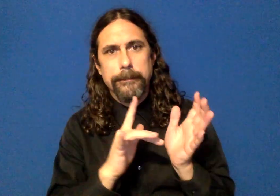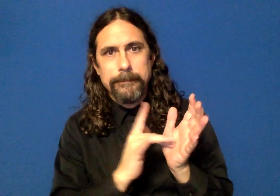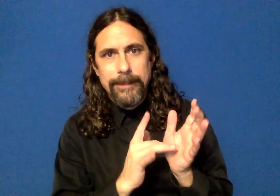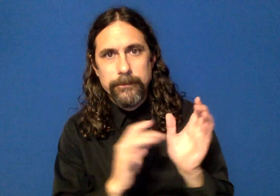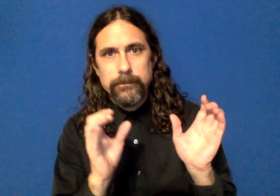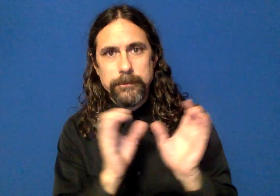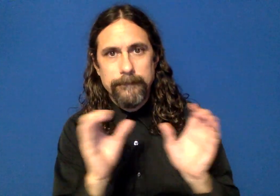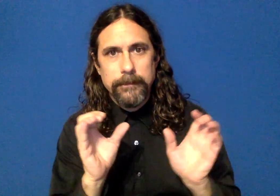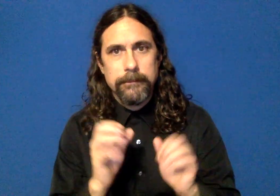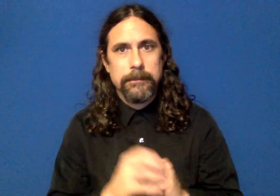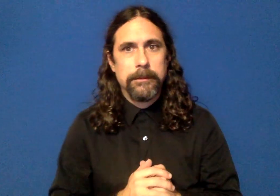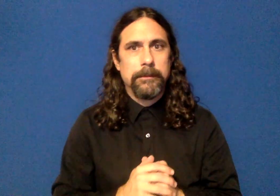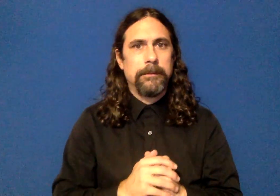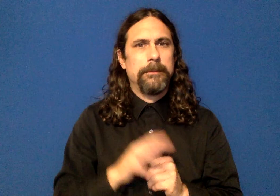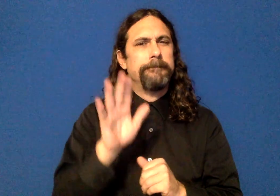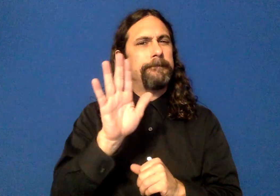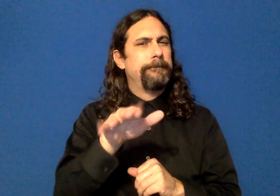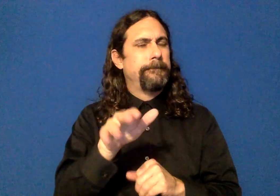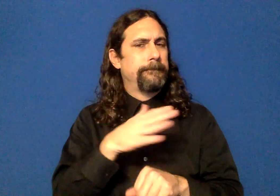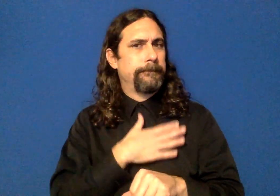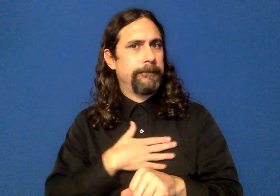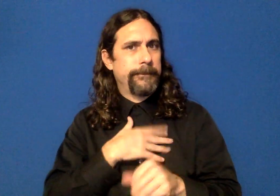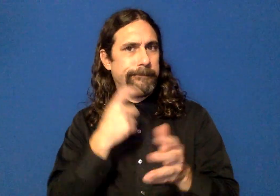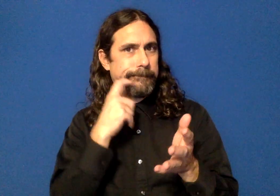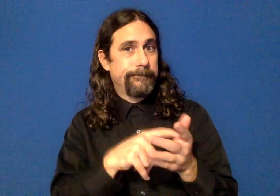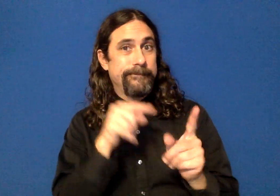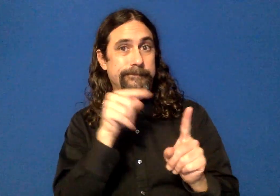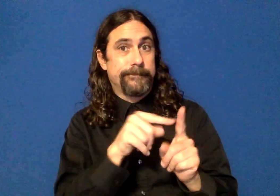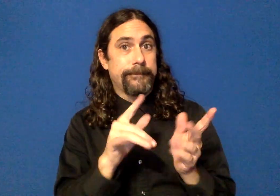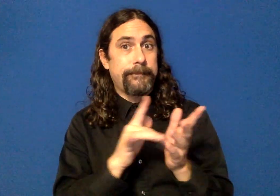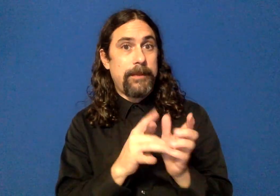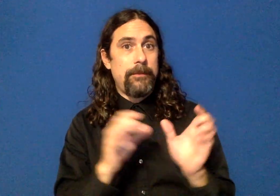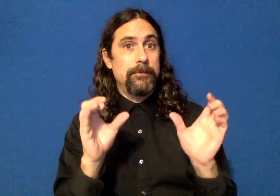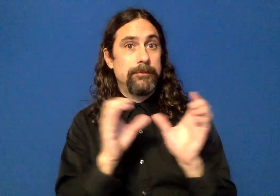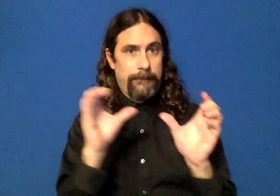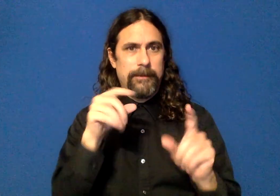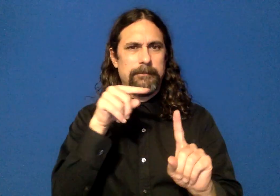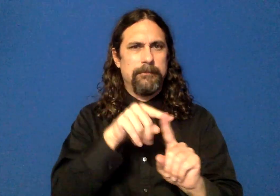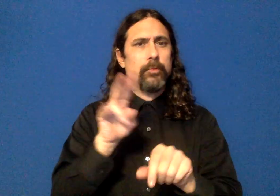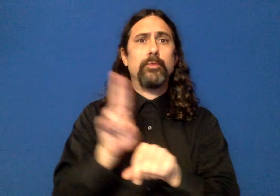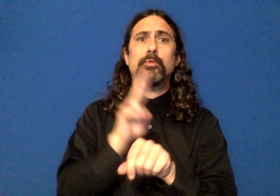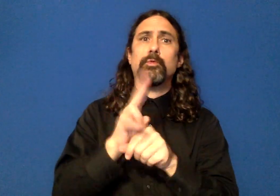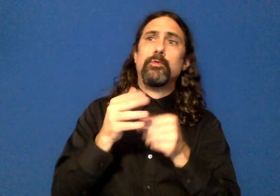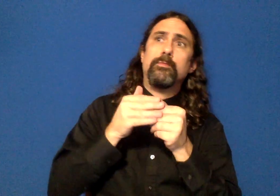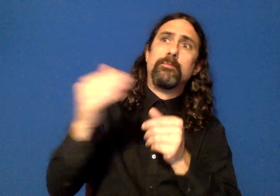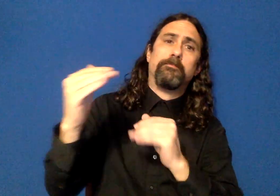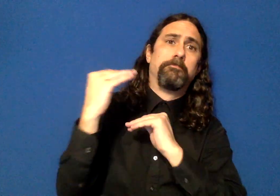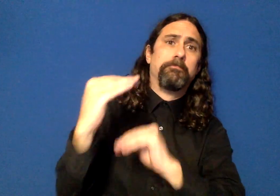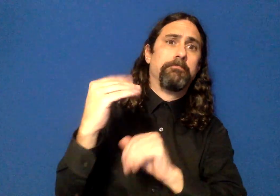(Medical Certification) - please note that this Medical Certification has a life span of 1 year